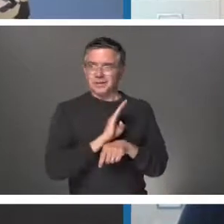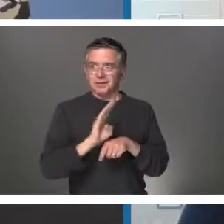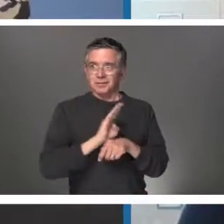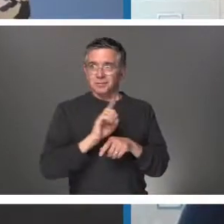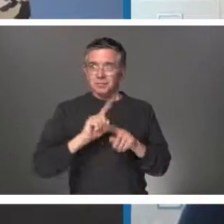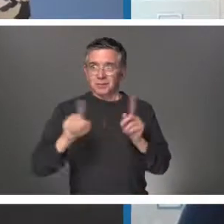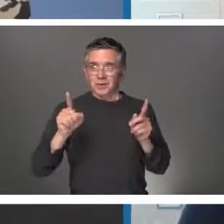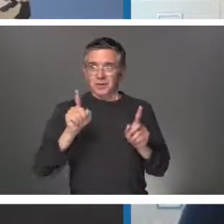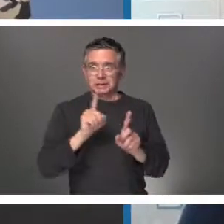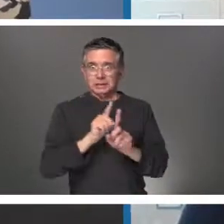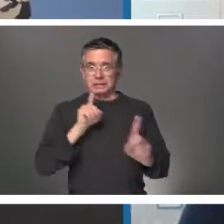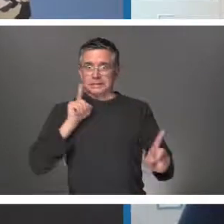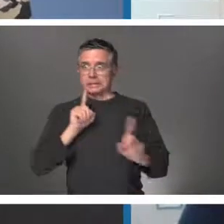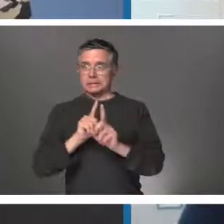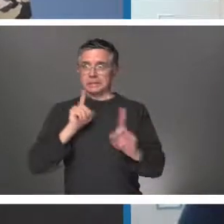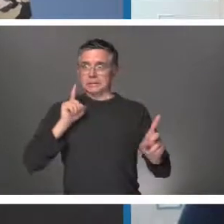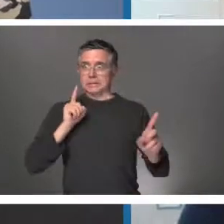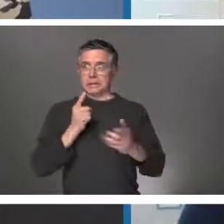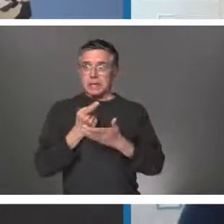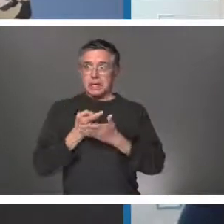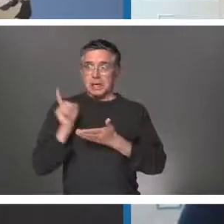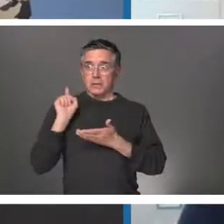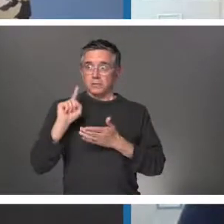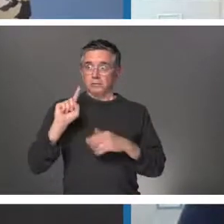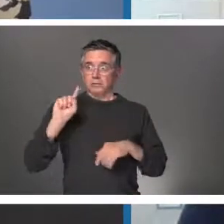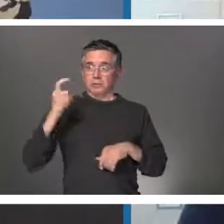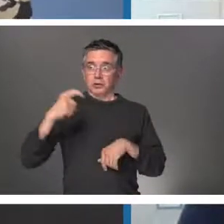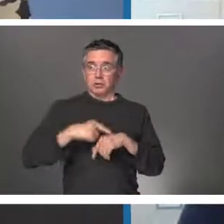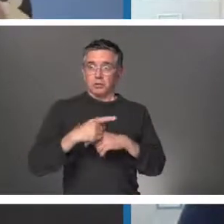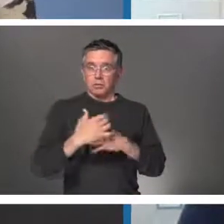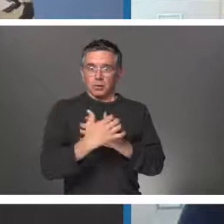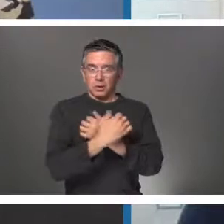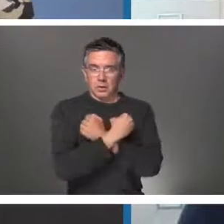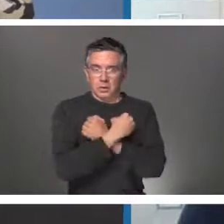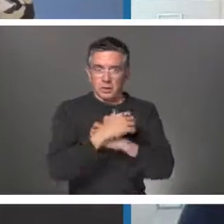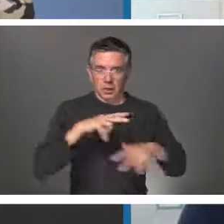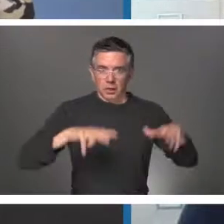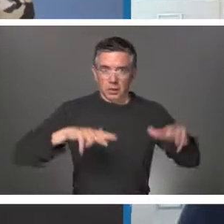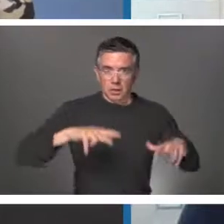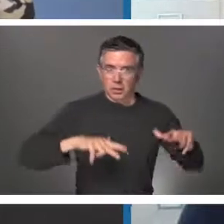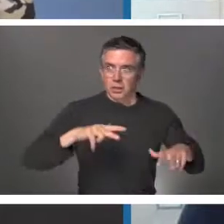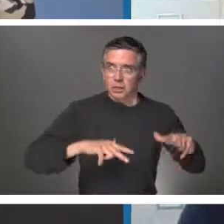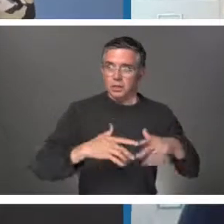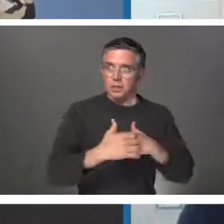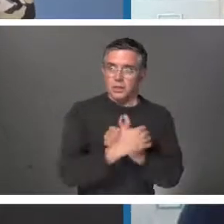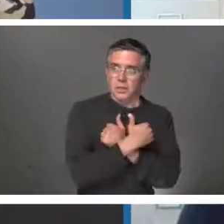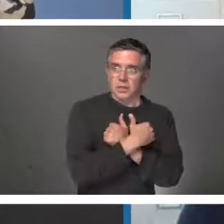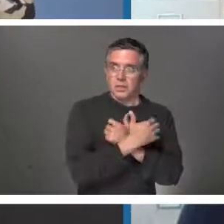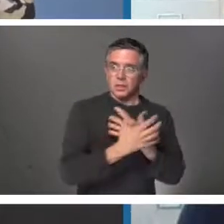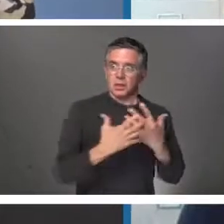in over a year last weekend was really special. And now that we're all vaccinated, we can see each other again.